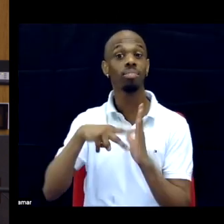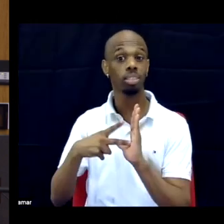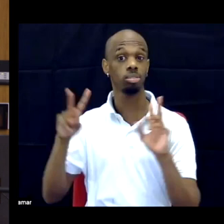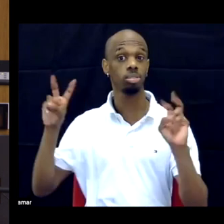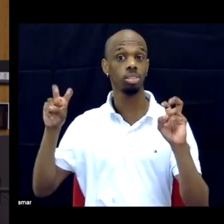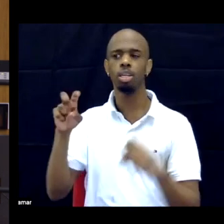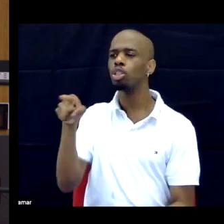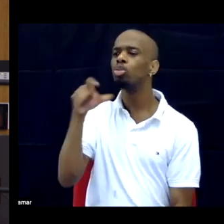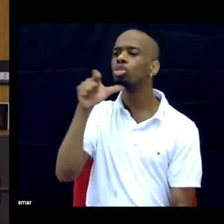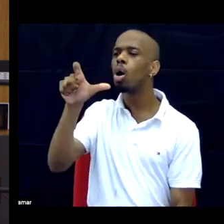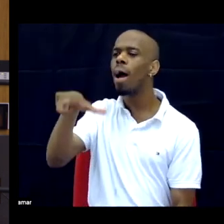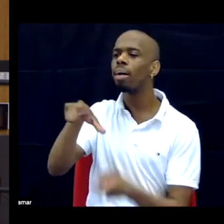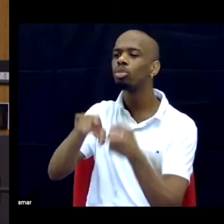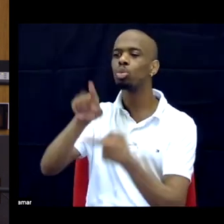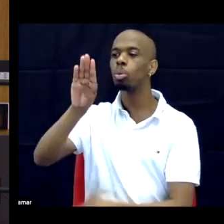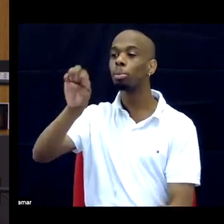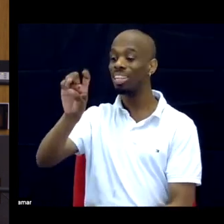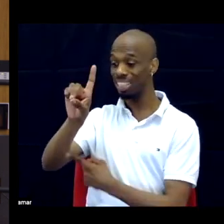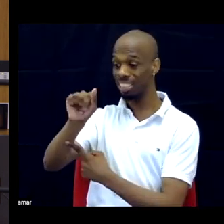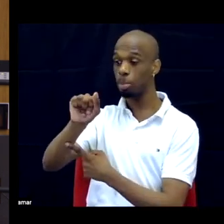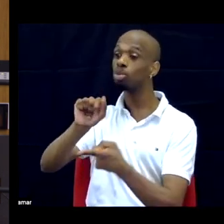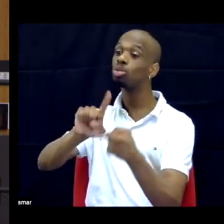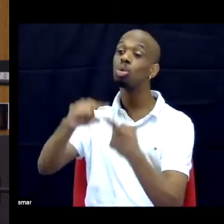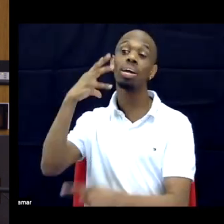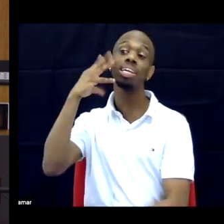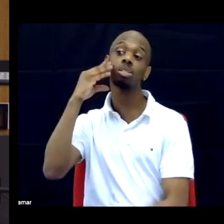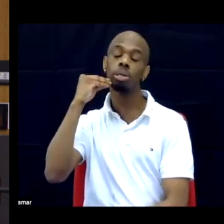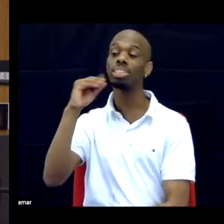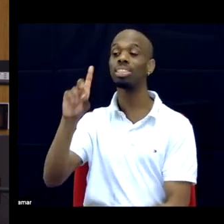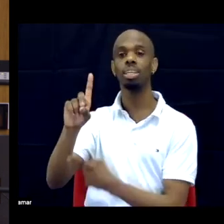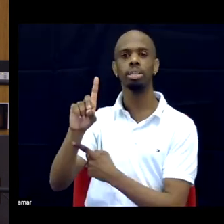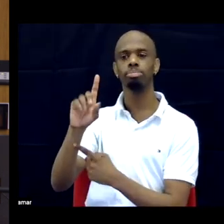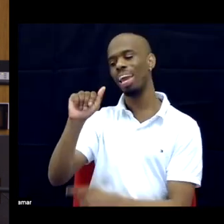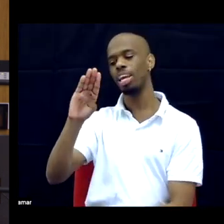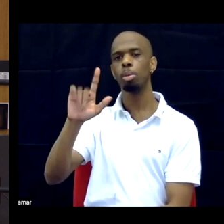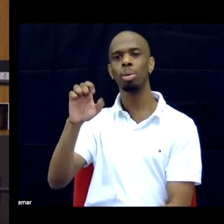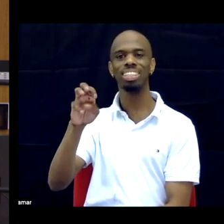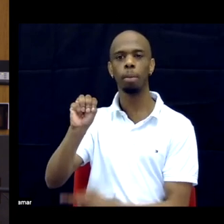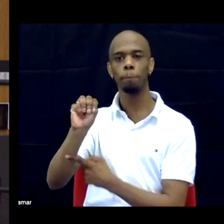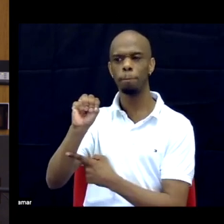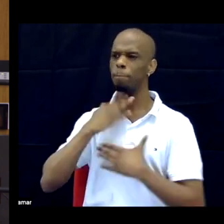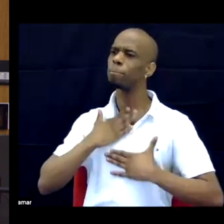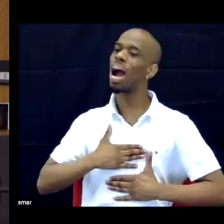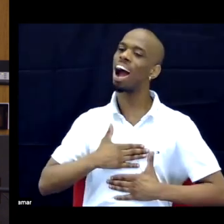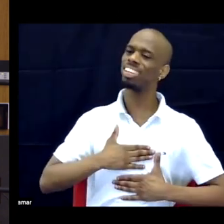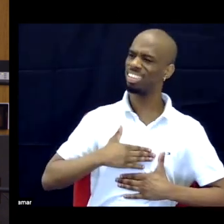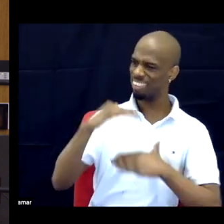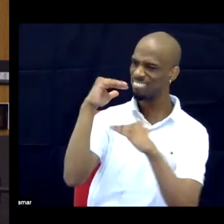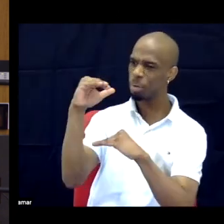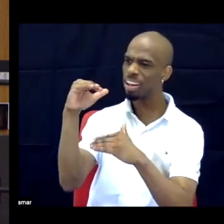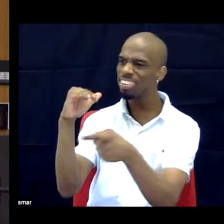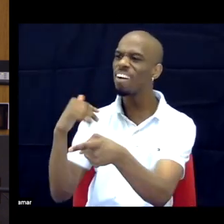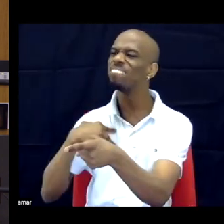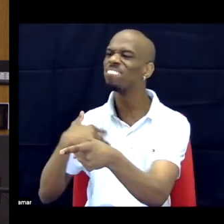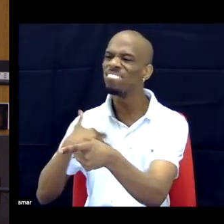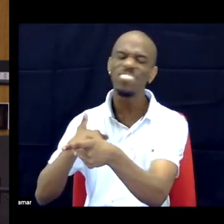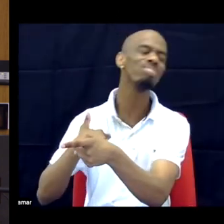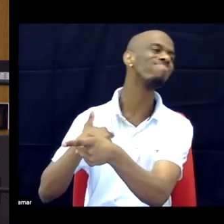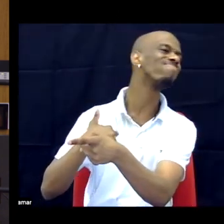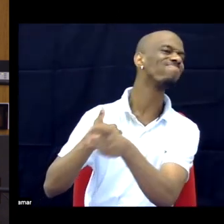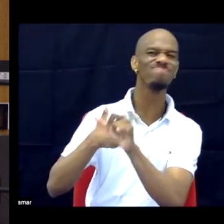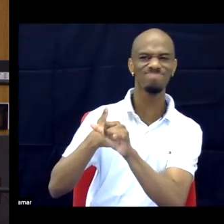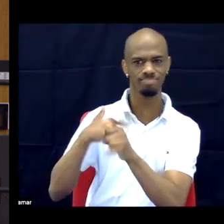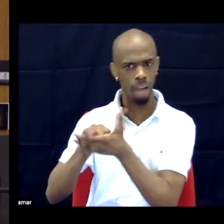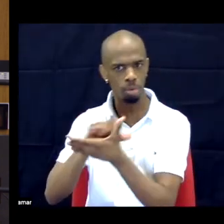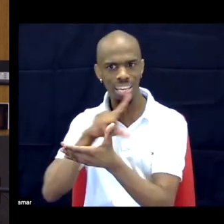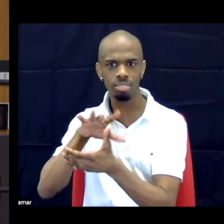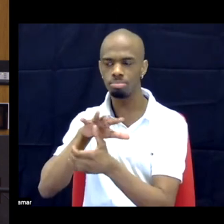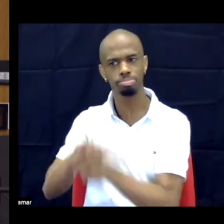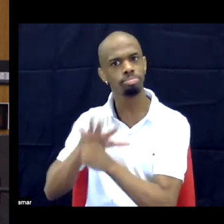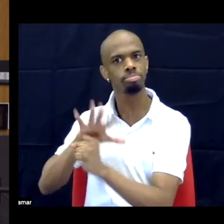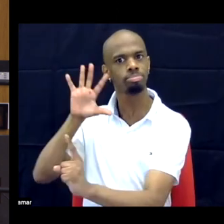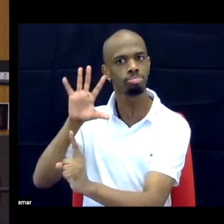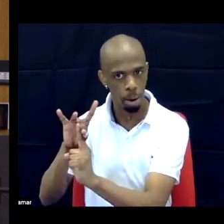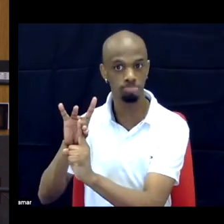to experience ableism, it doesn't matter how you identify, this system is going to get